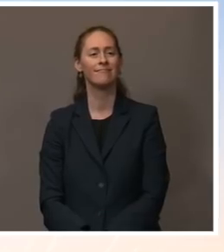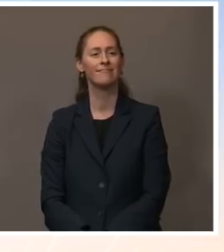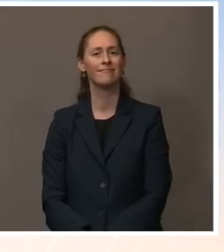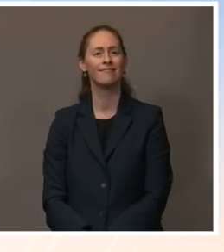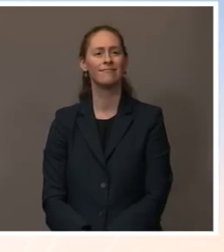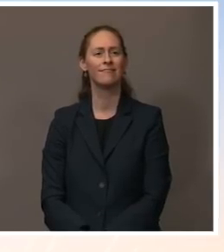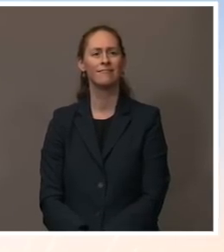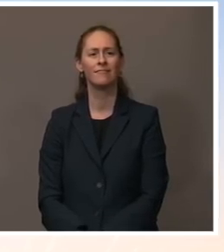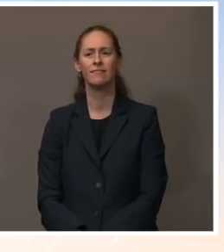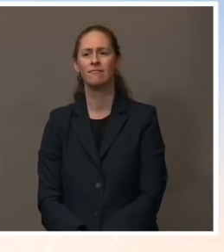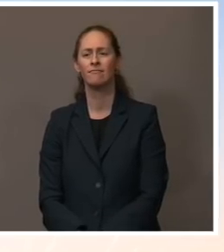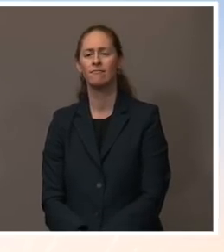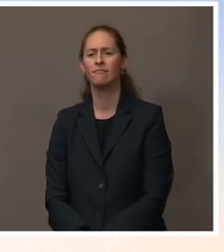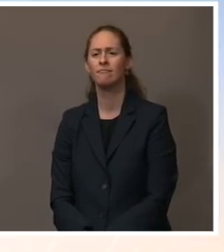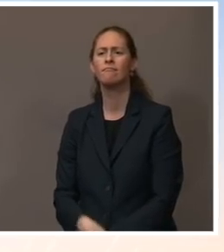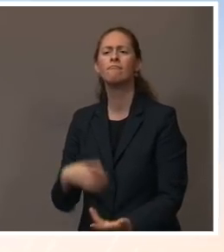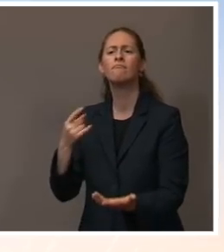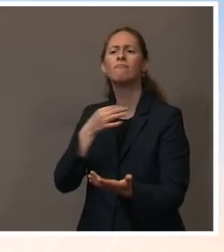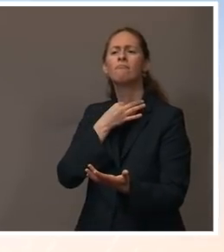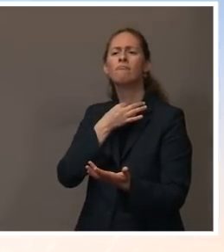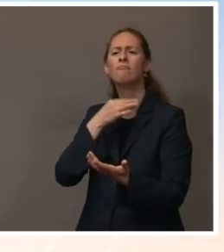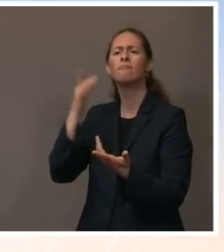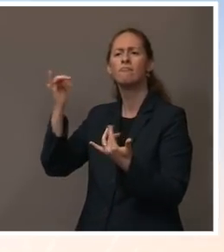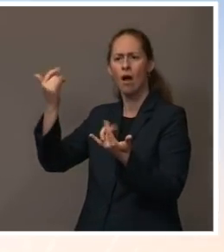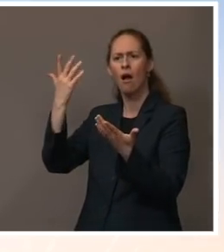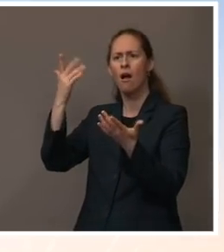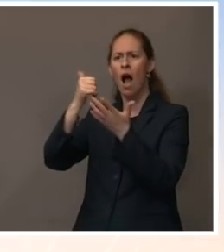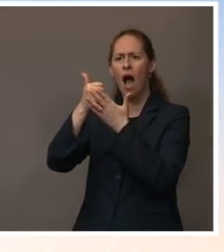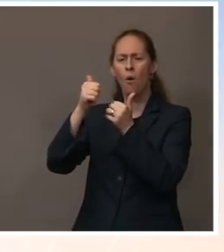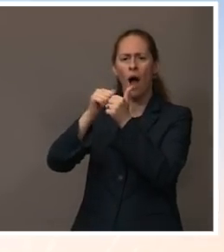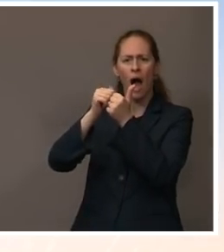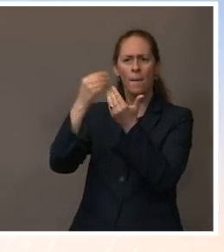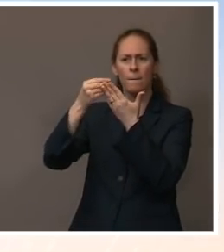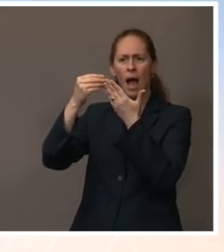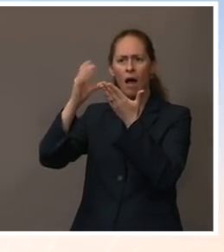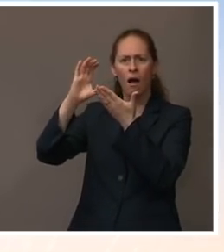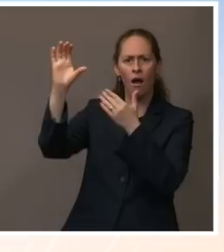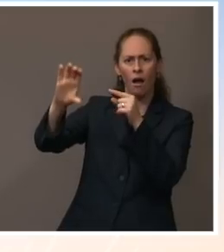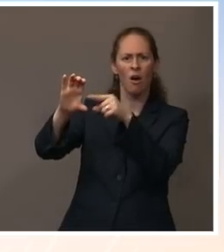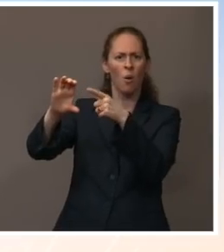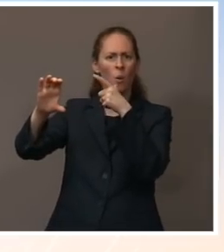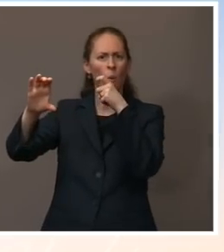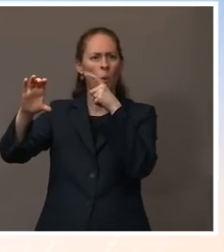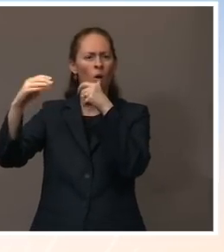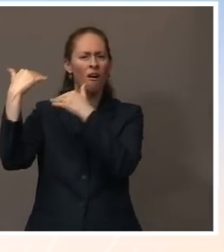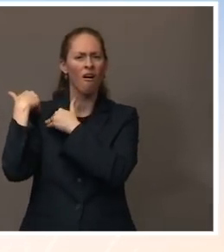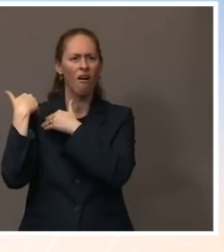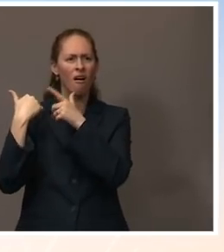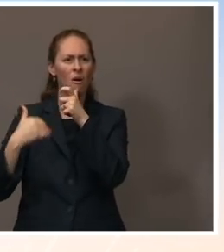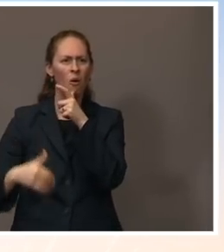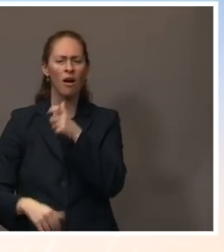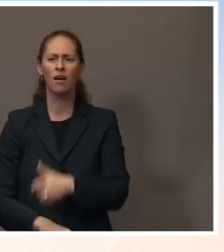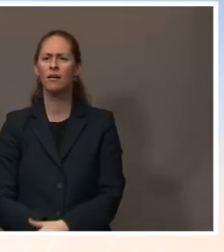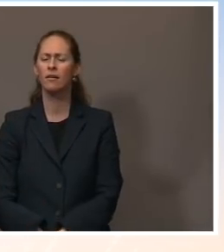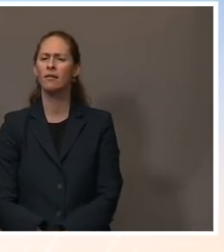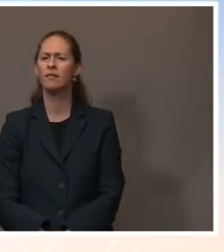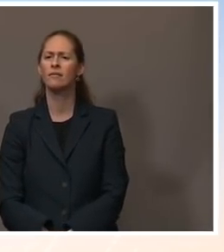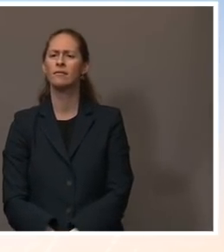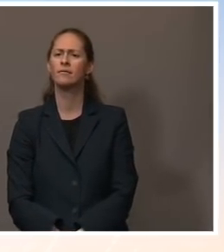Ms. Psaki: I would say we've put a lot of different options on payfors on the table. And our view is there's a fundamental question right now: